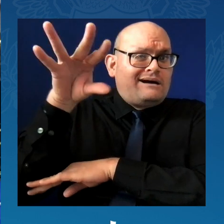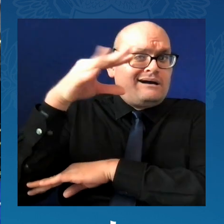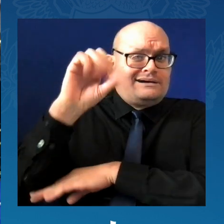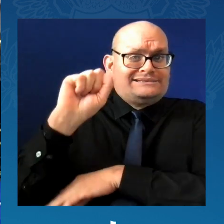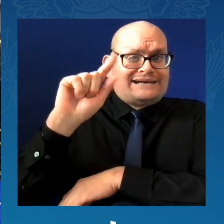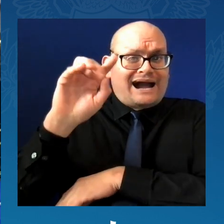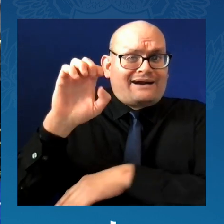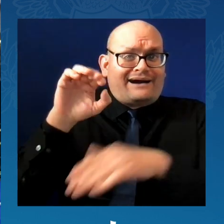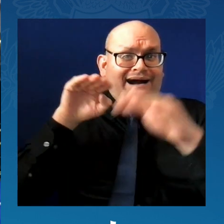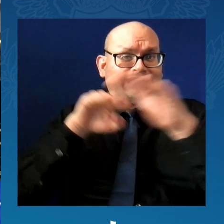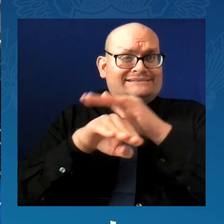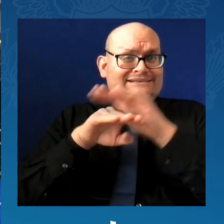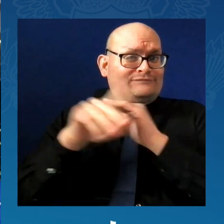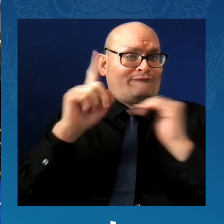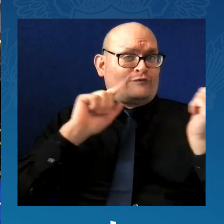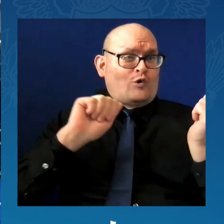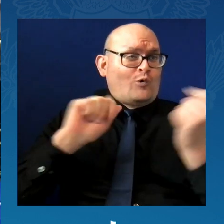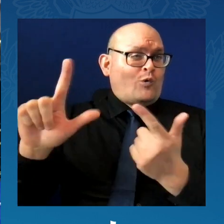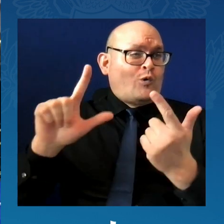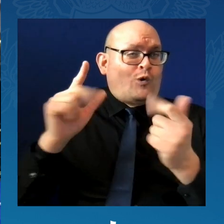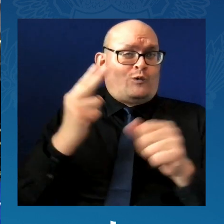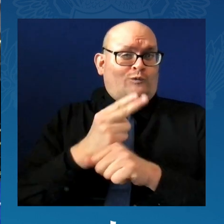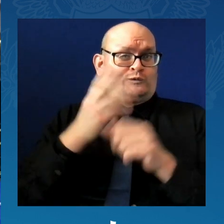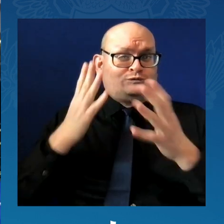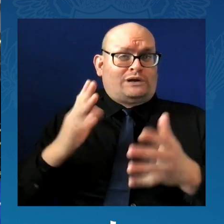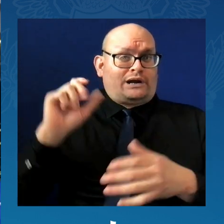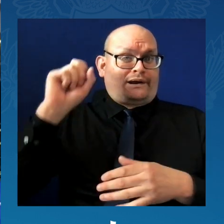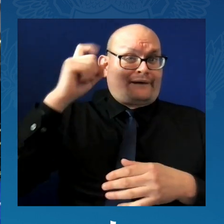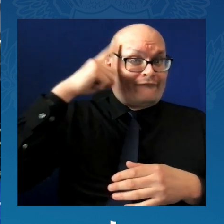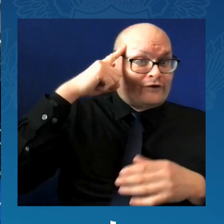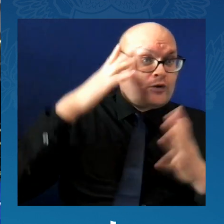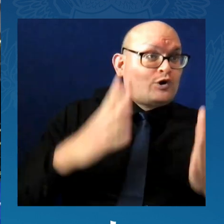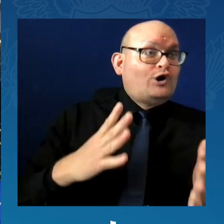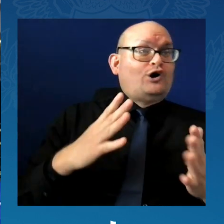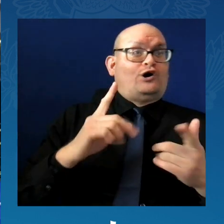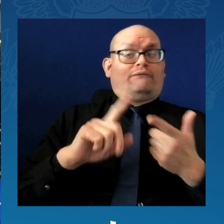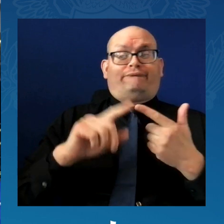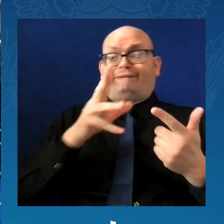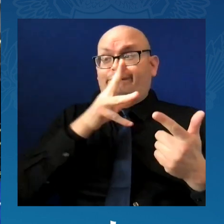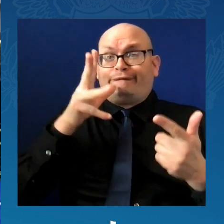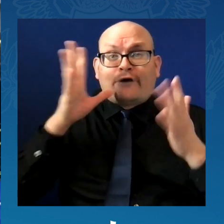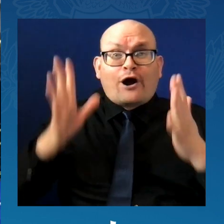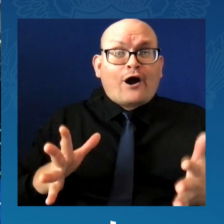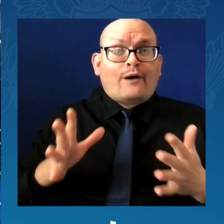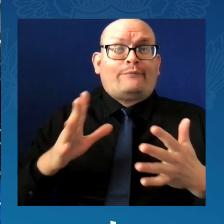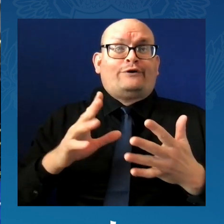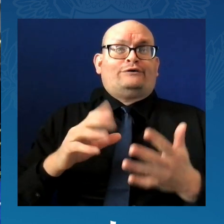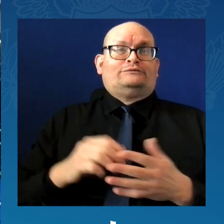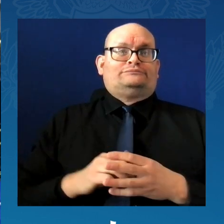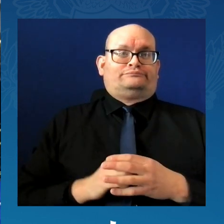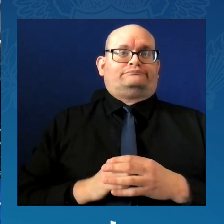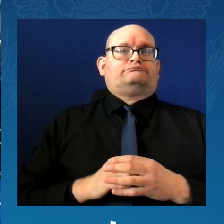from government to a farmer? Can you talk a little bit about that? Administrator Nelson: Madam Vice President, welcome to the Johnson Space Center,